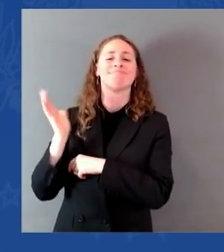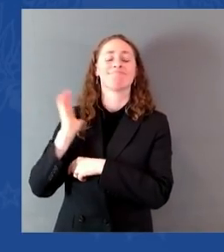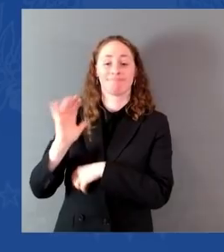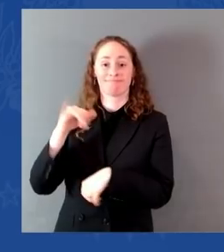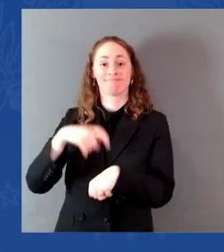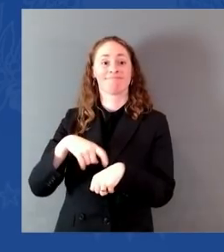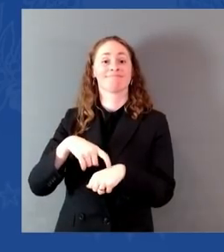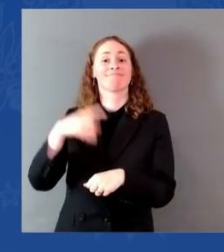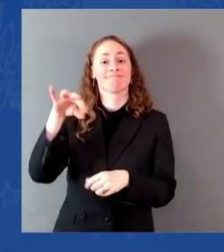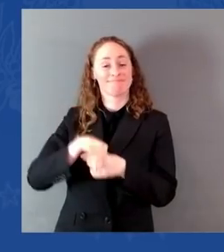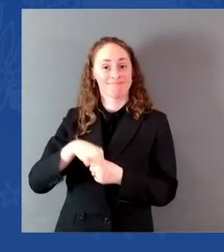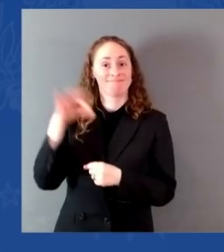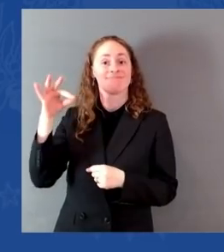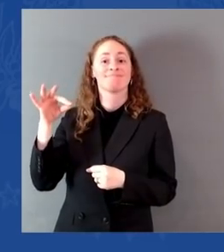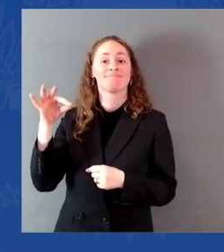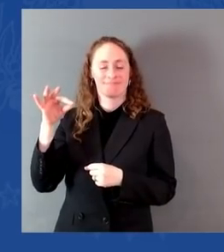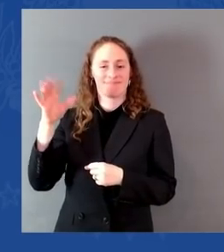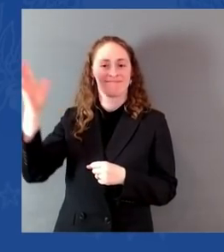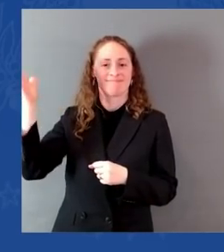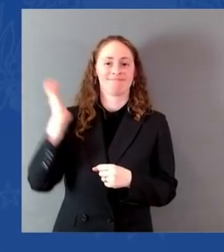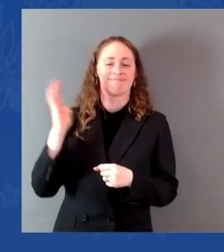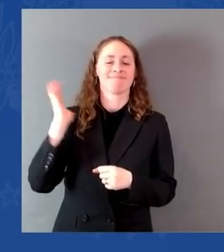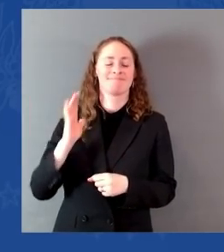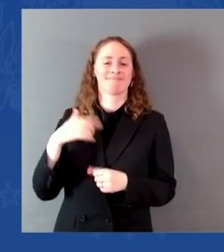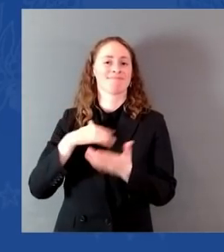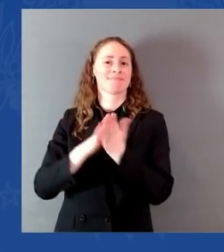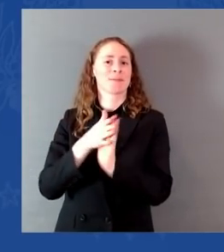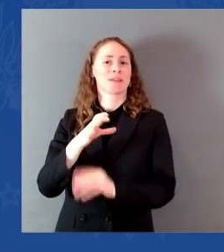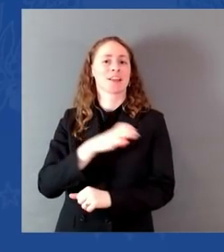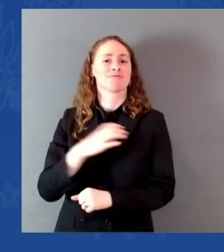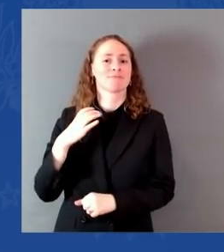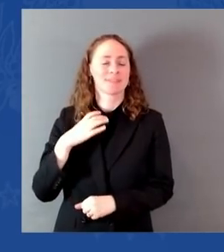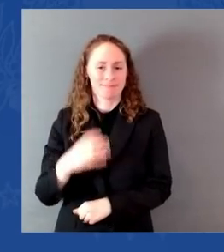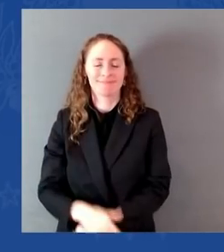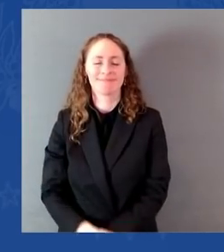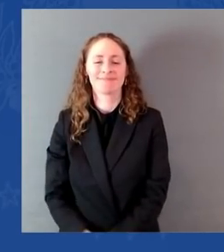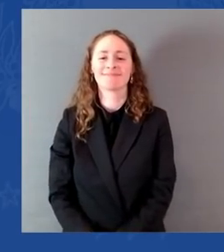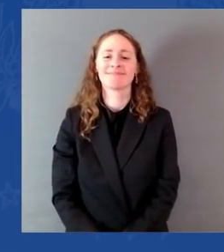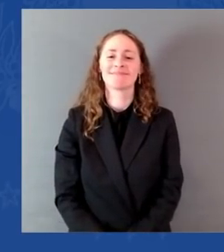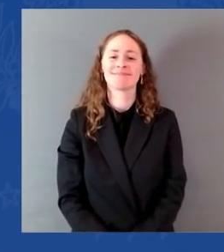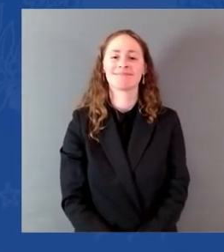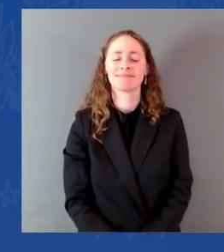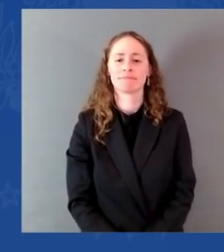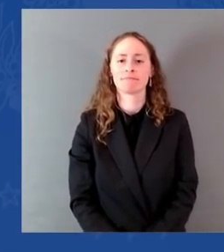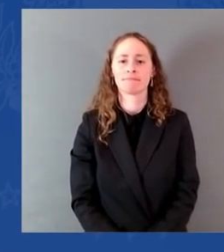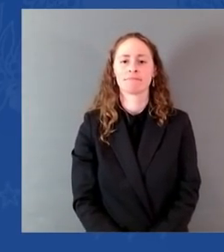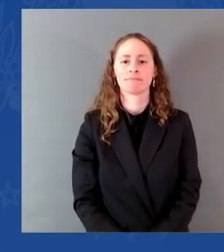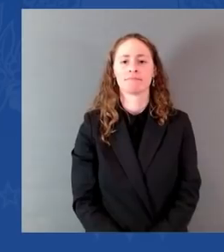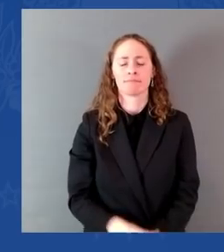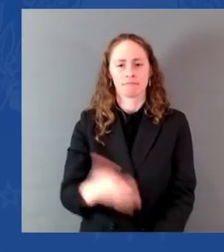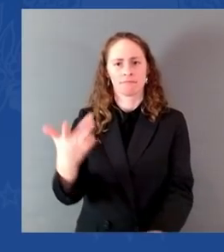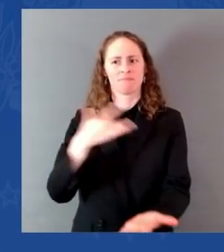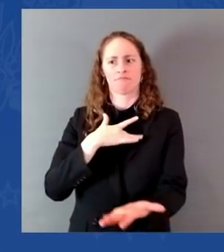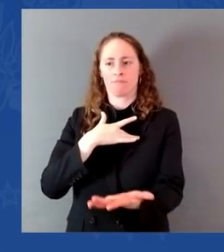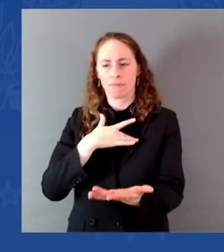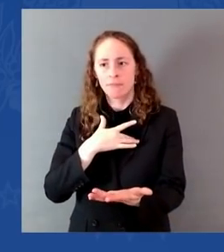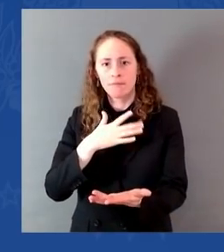Because I had a sister as my best friend, my brother, my mother, my father helped me raise my kids. I was making good money.